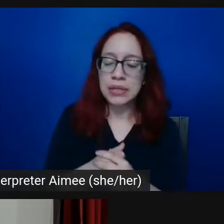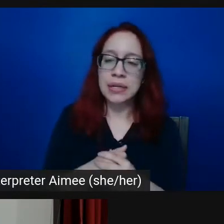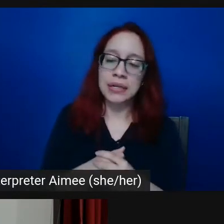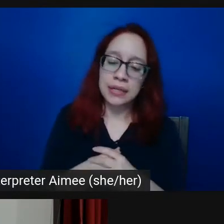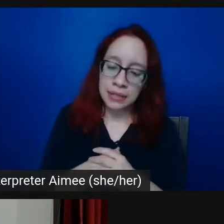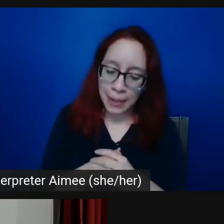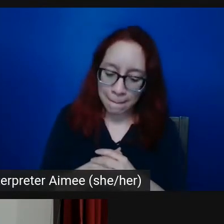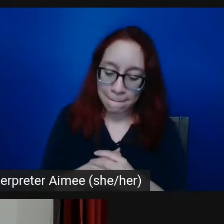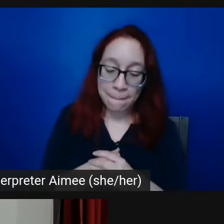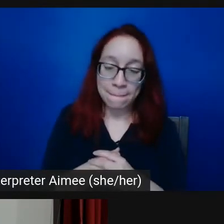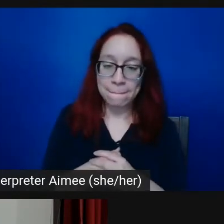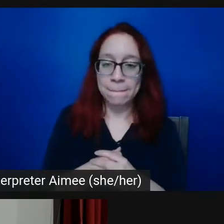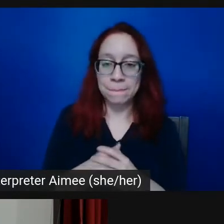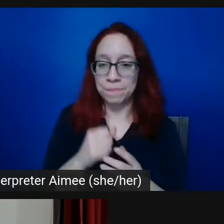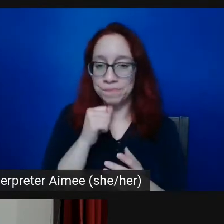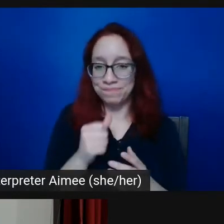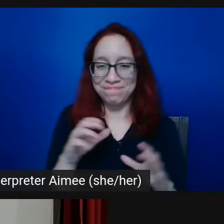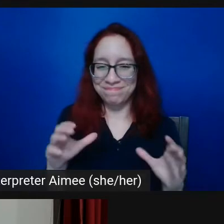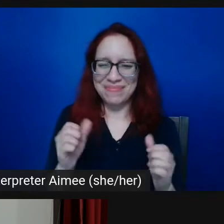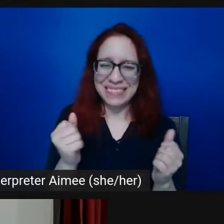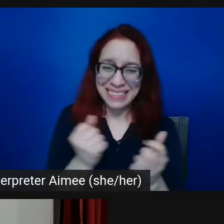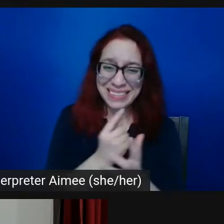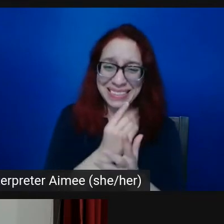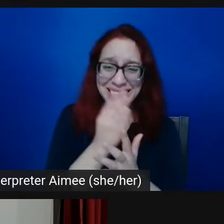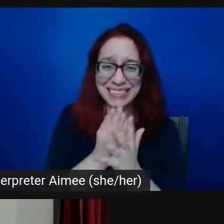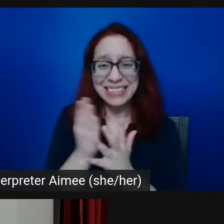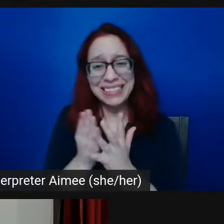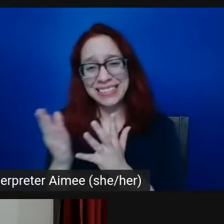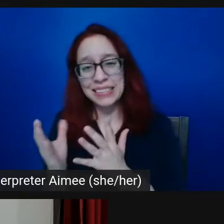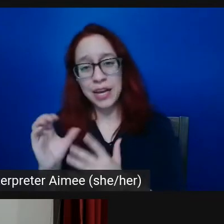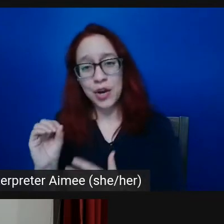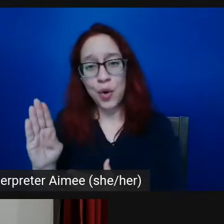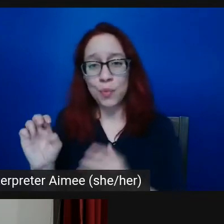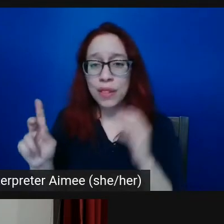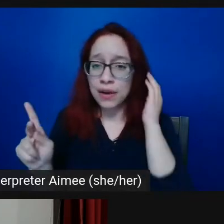I didn't obviously, do every single core block,